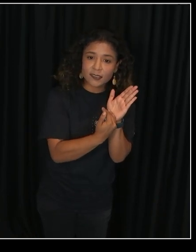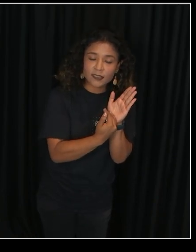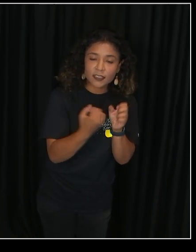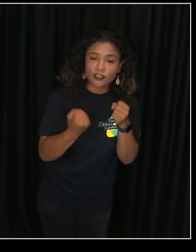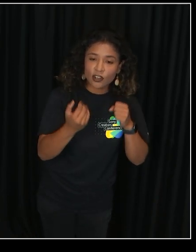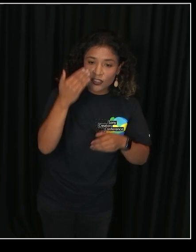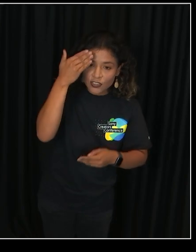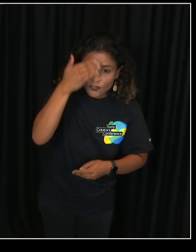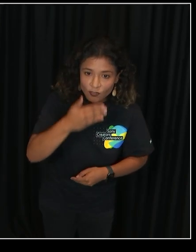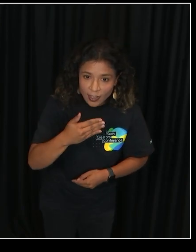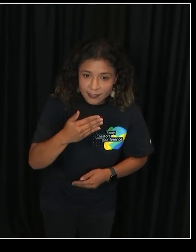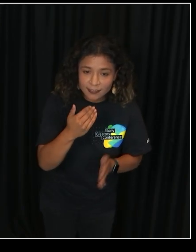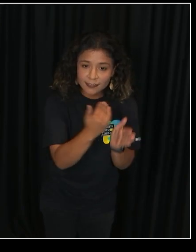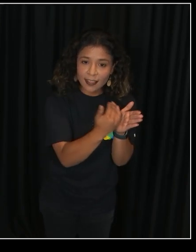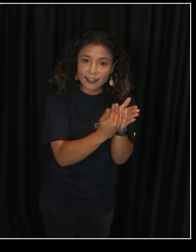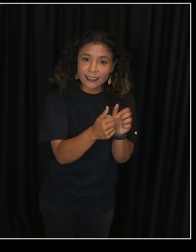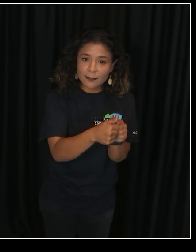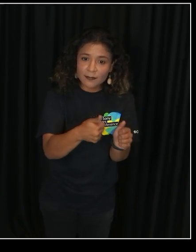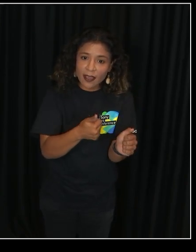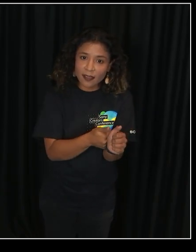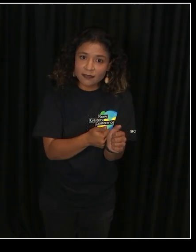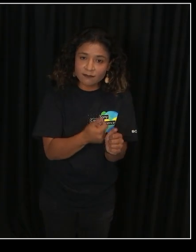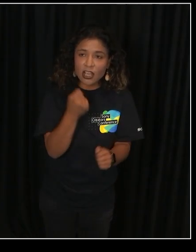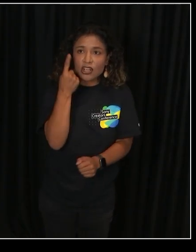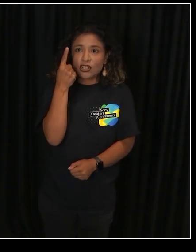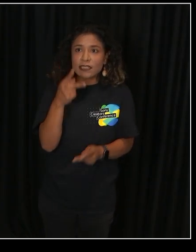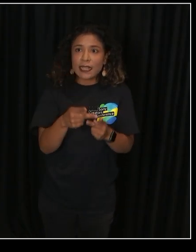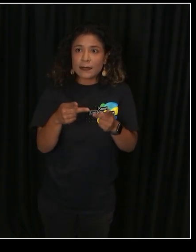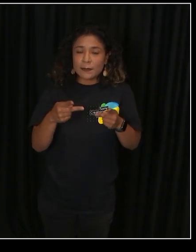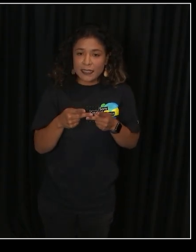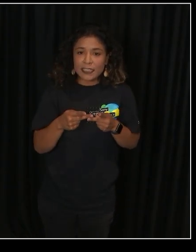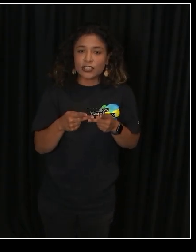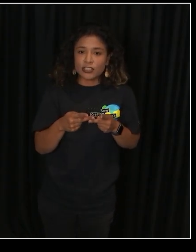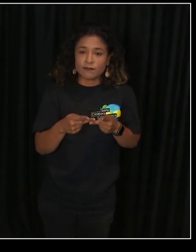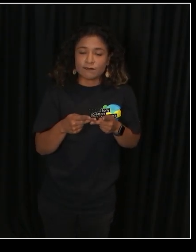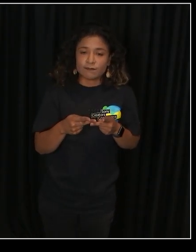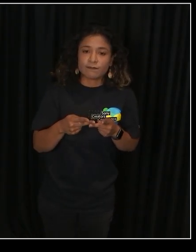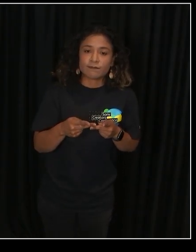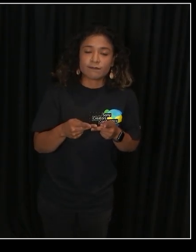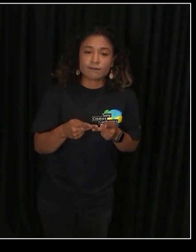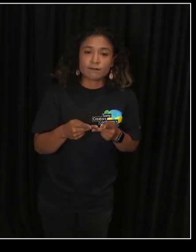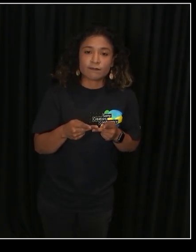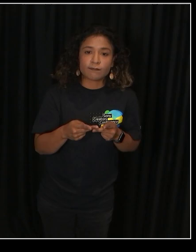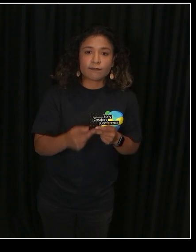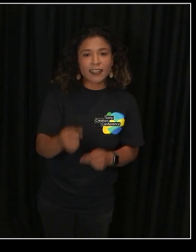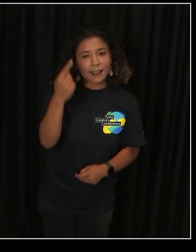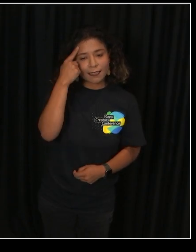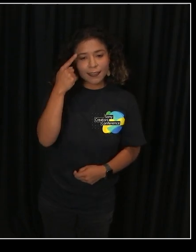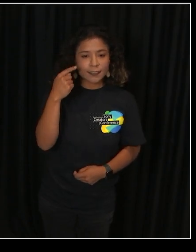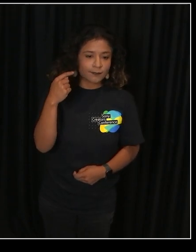And it knows their position and their relative velocities. It thinks of them as a point, so it doesn't actually